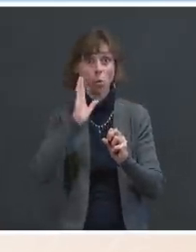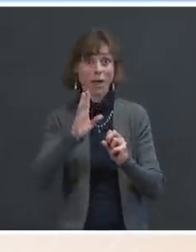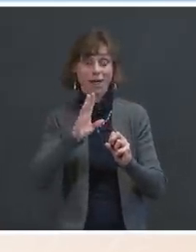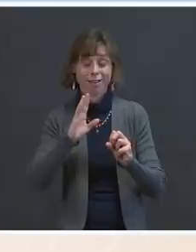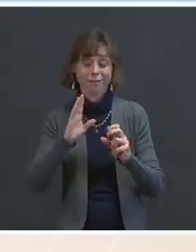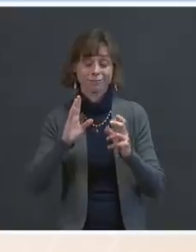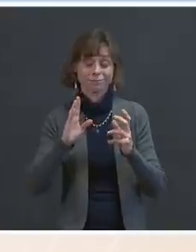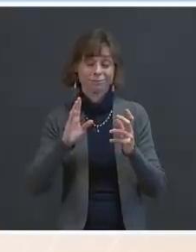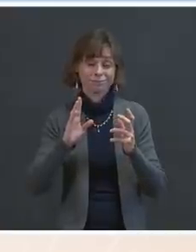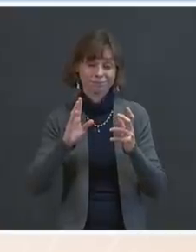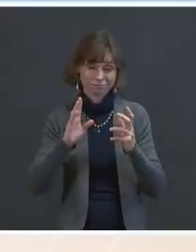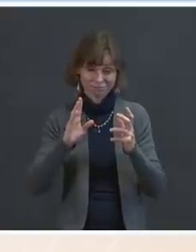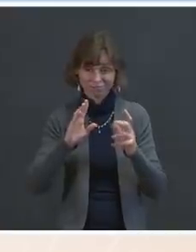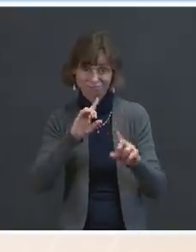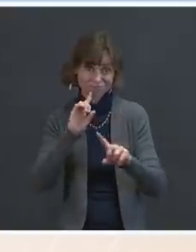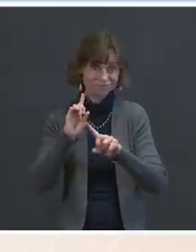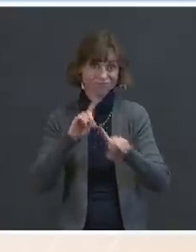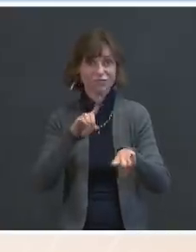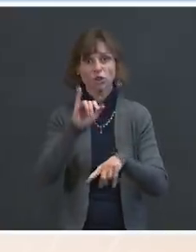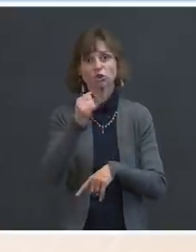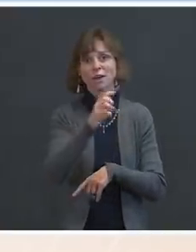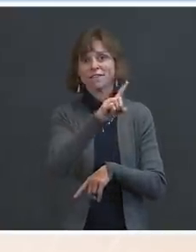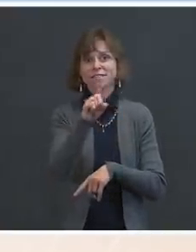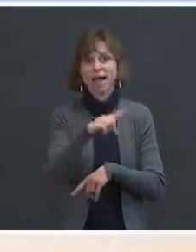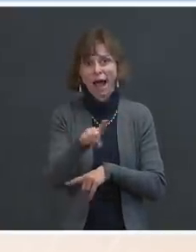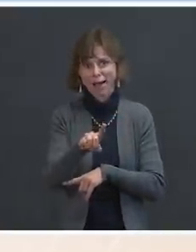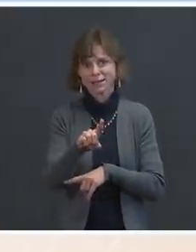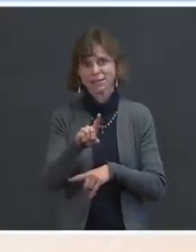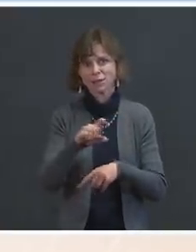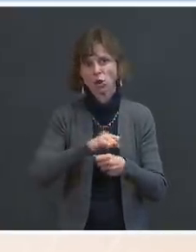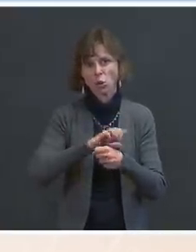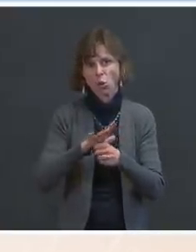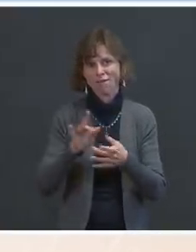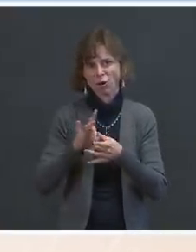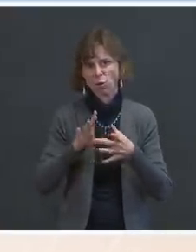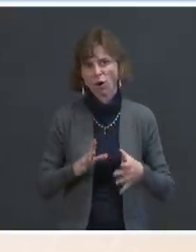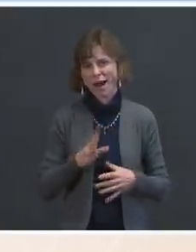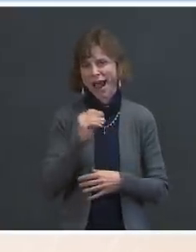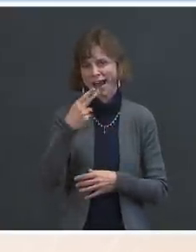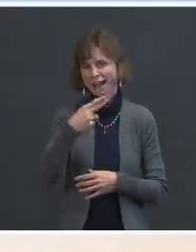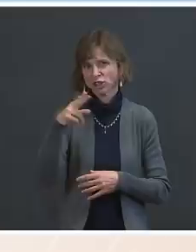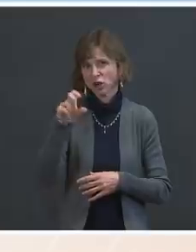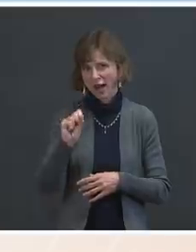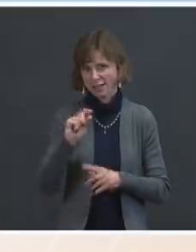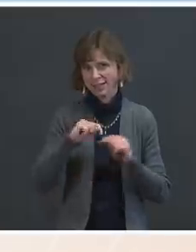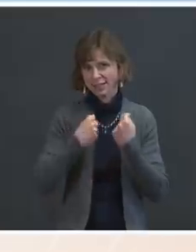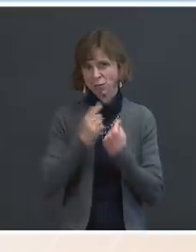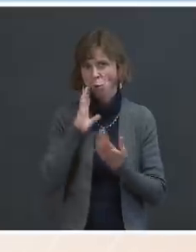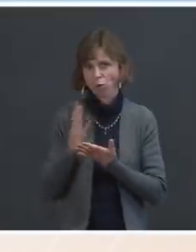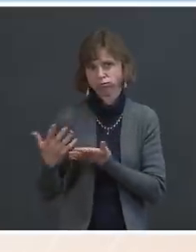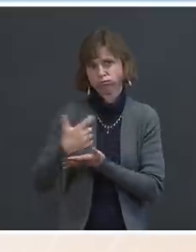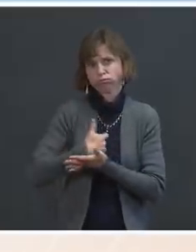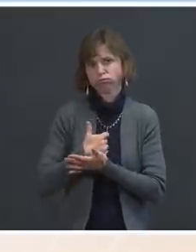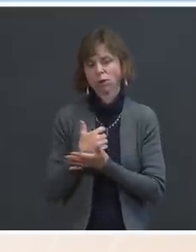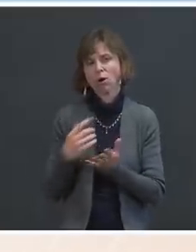Jeff Zients, our COVID Coordinator; and HHS -- and the HHS team to procure an additional 100 million doses